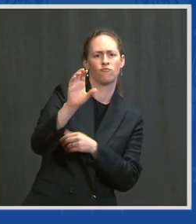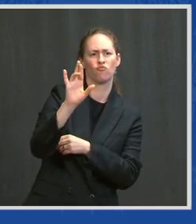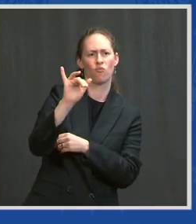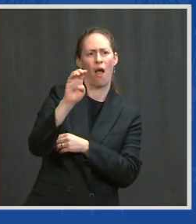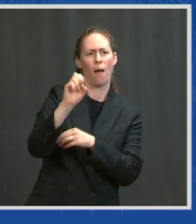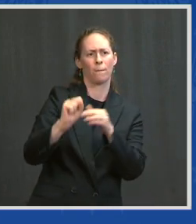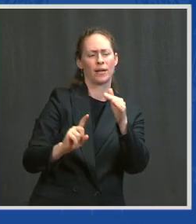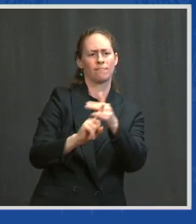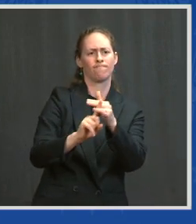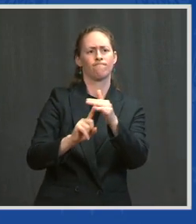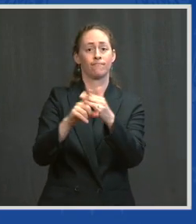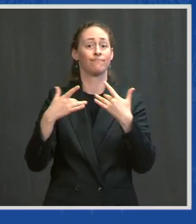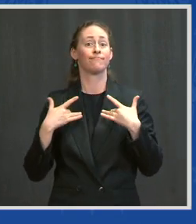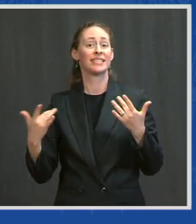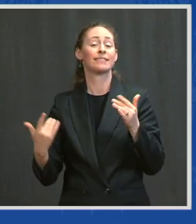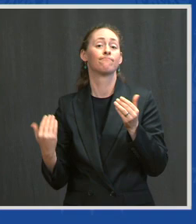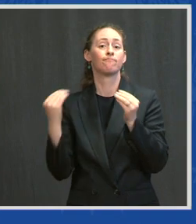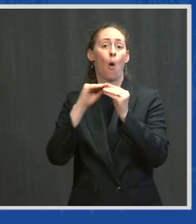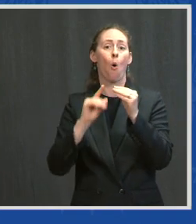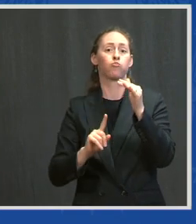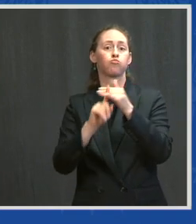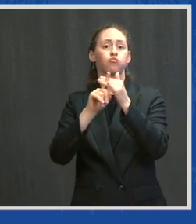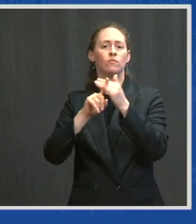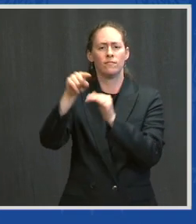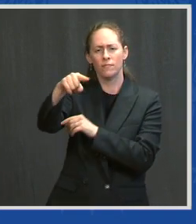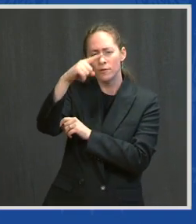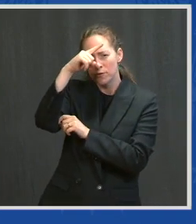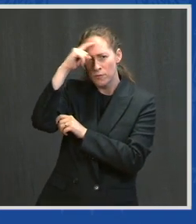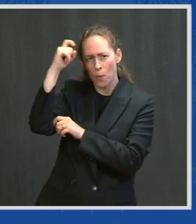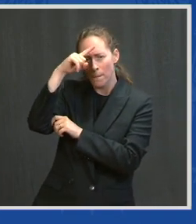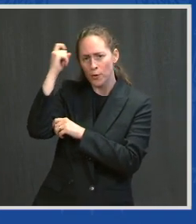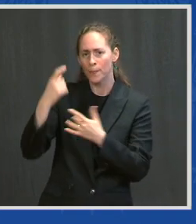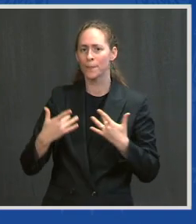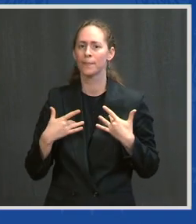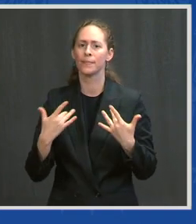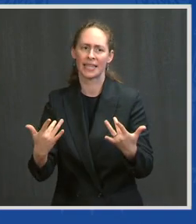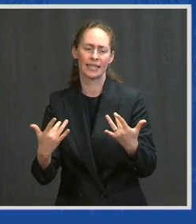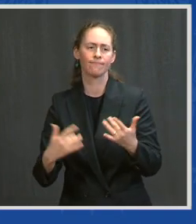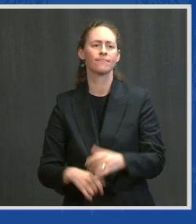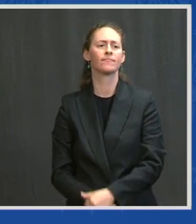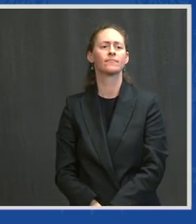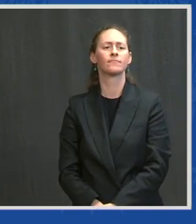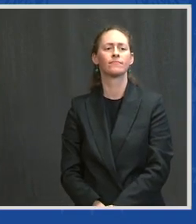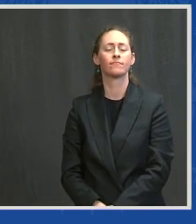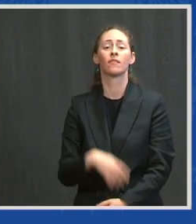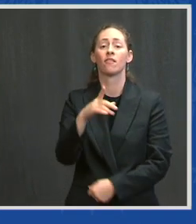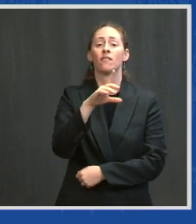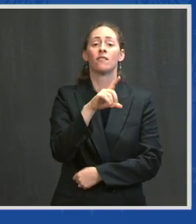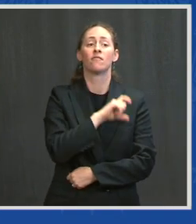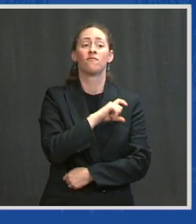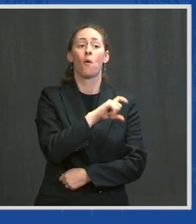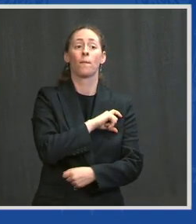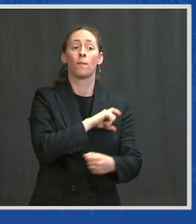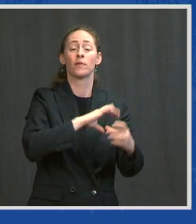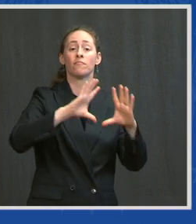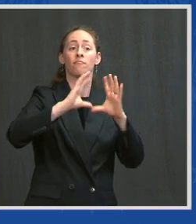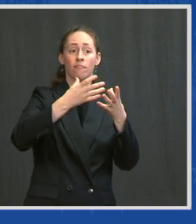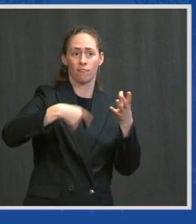And the law enforcement components of the Department are making enhanced resources available to help prevent and disrupt violent crime,